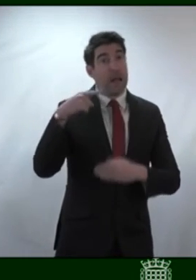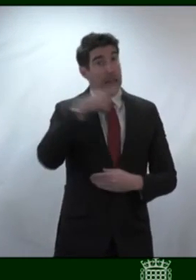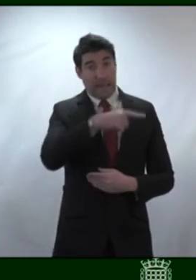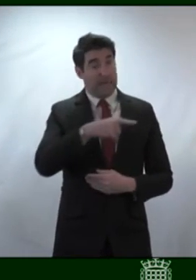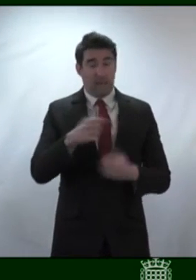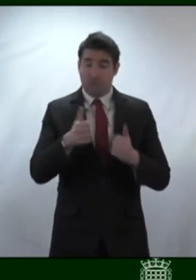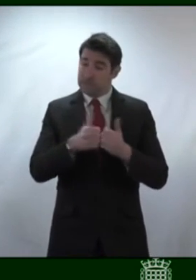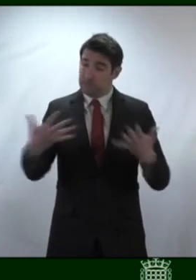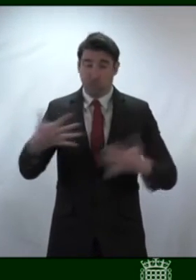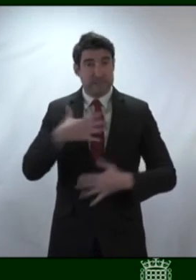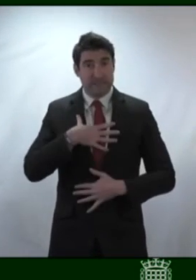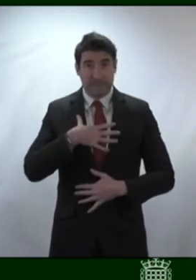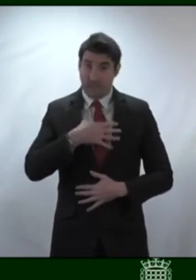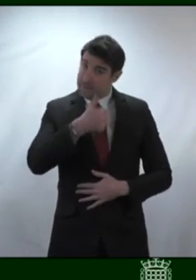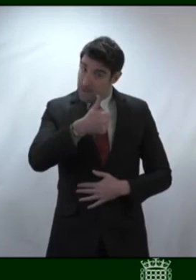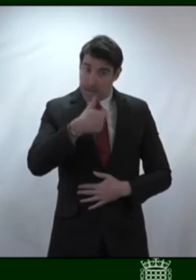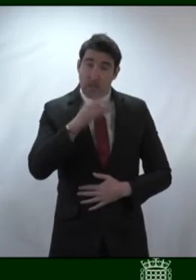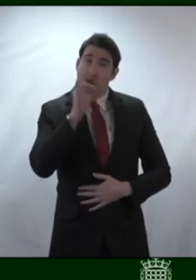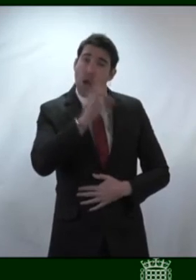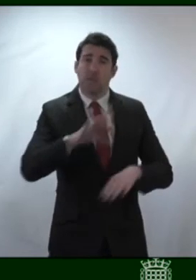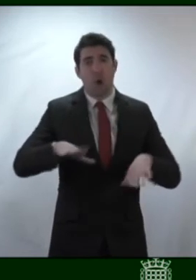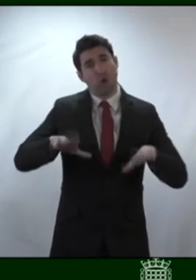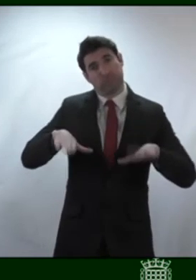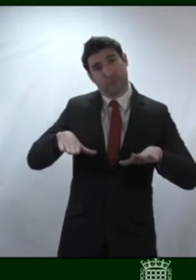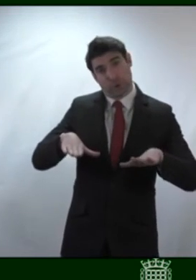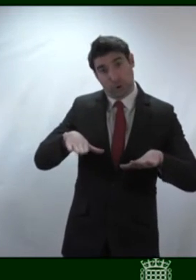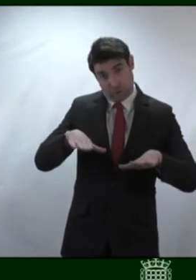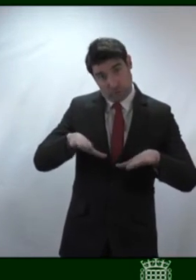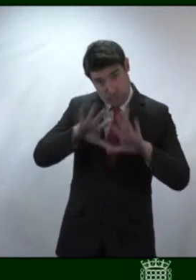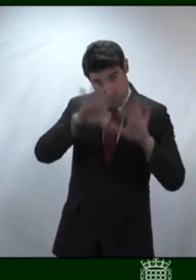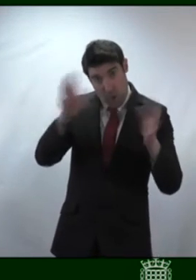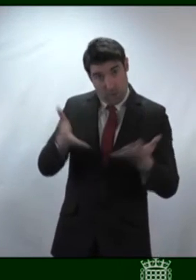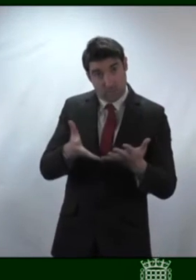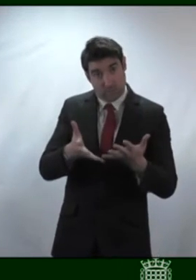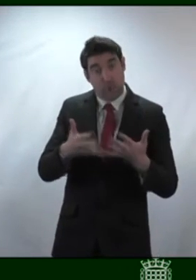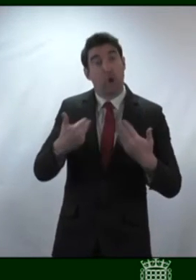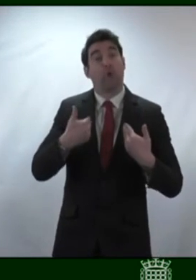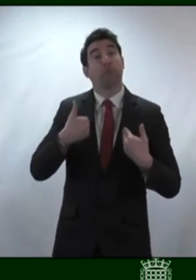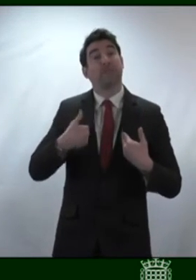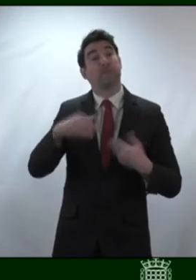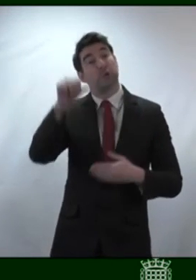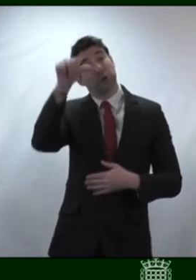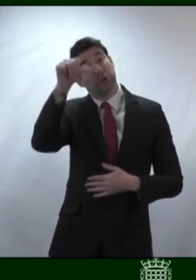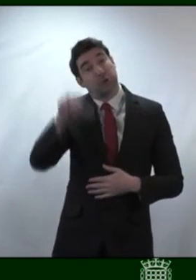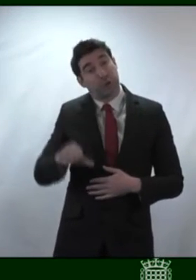Britain, the sixth-richest country in the world, with all our brilliant scientists and amazing NHS,